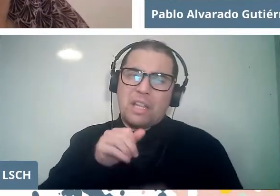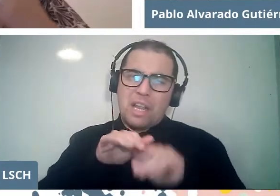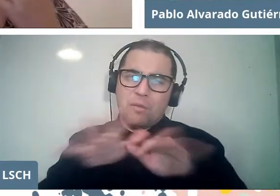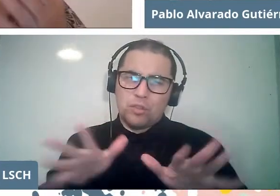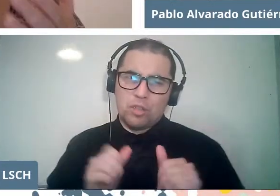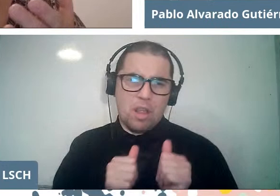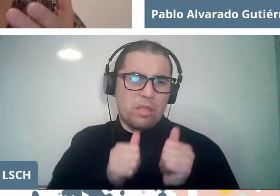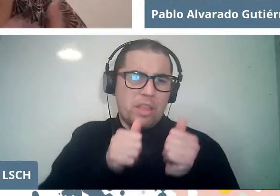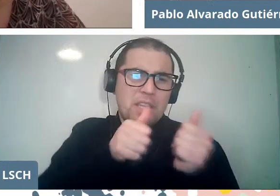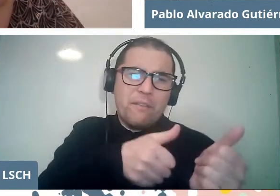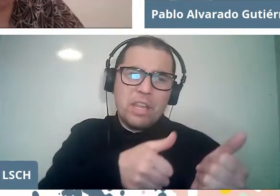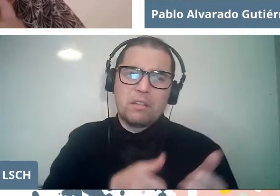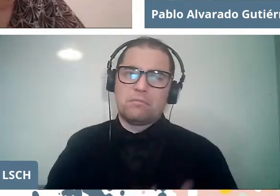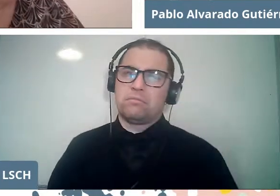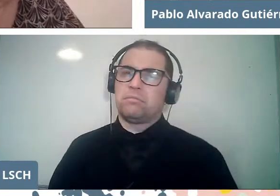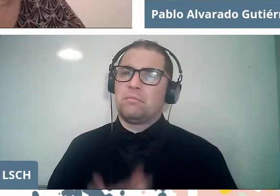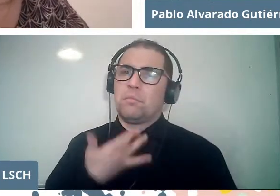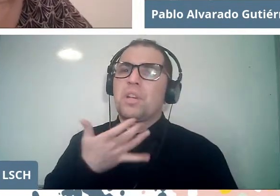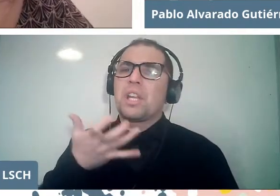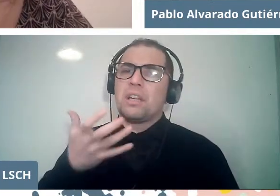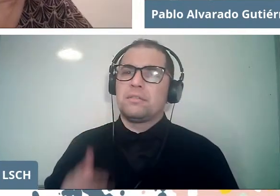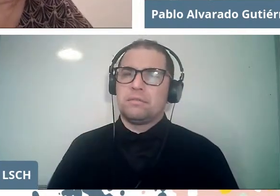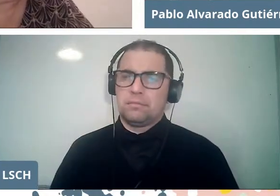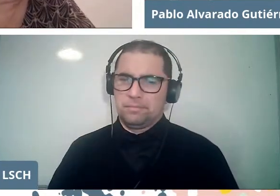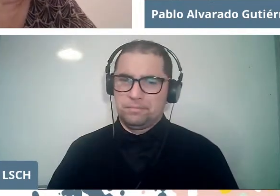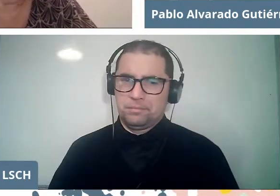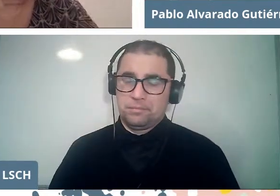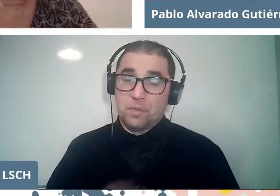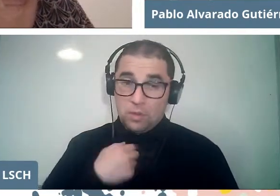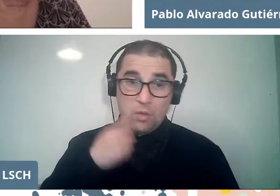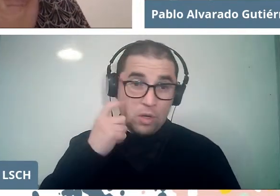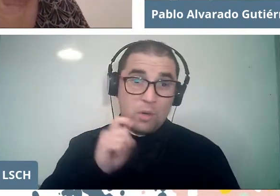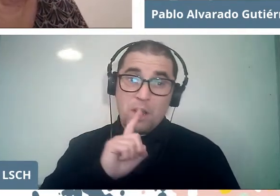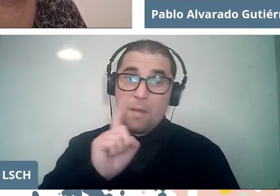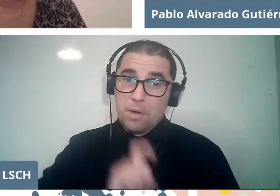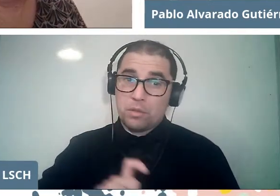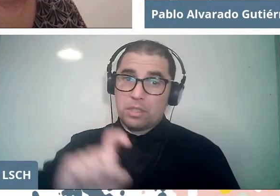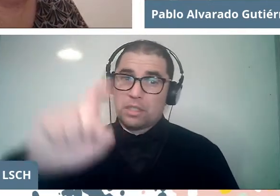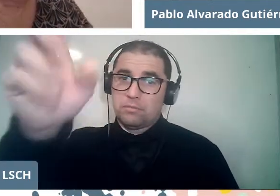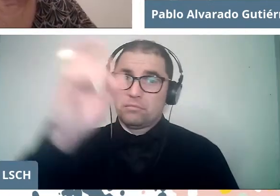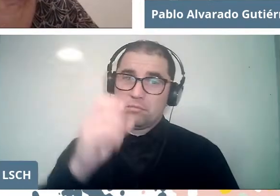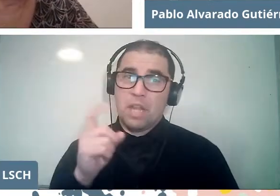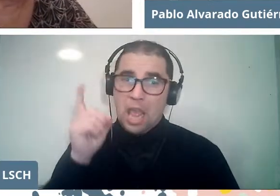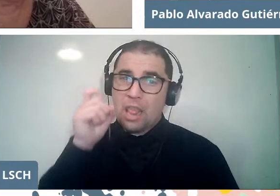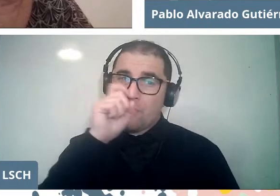Why is that happening? I think it is a very difficult question, it's very hard,